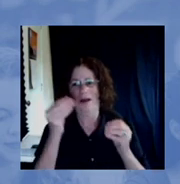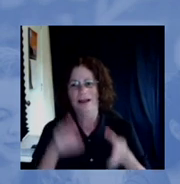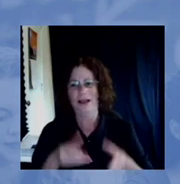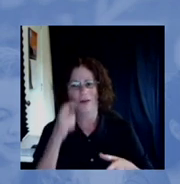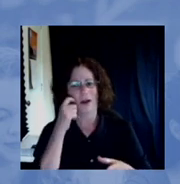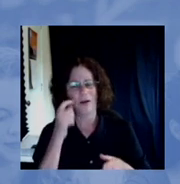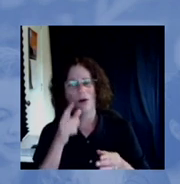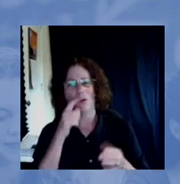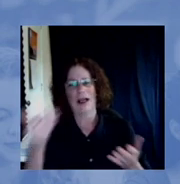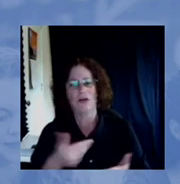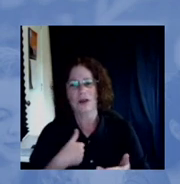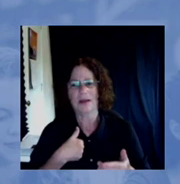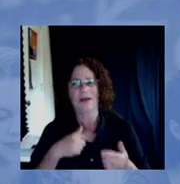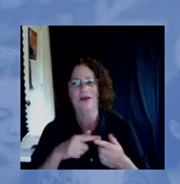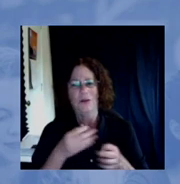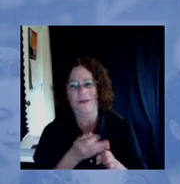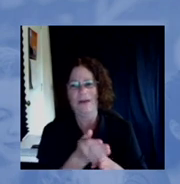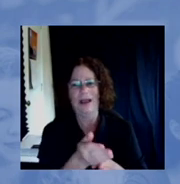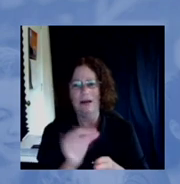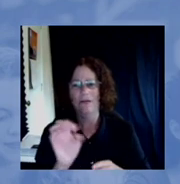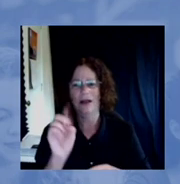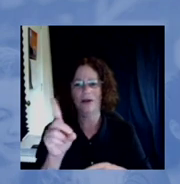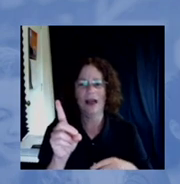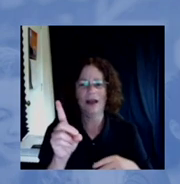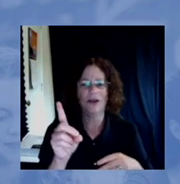EDUCATION. SO I THINK THAT IF WE WANT TO RETAIN THE TEACHERS